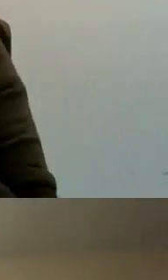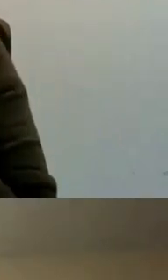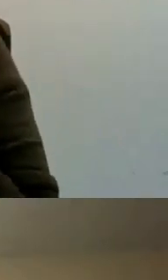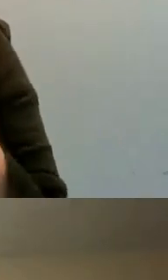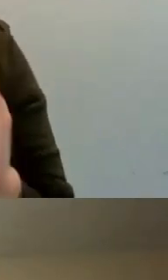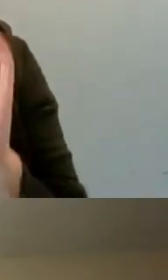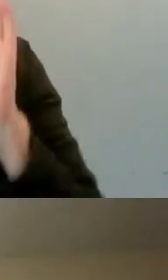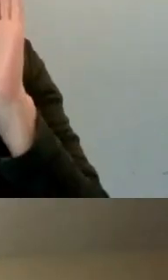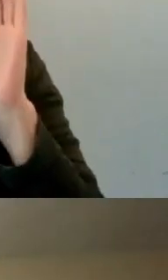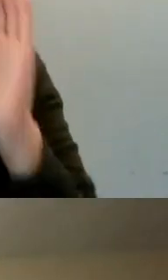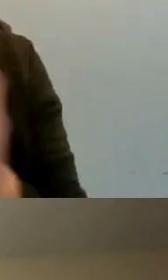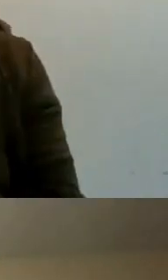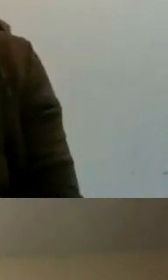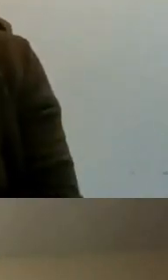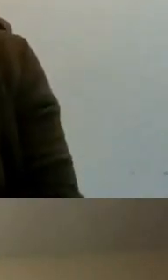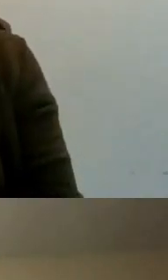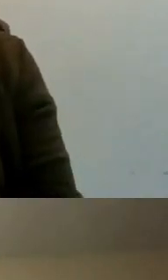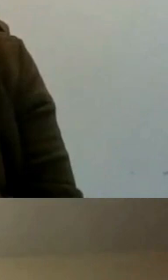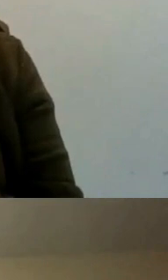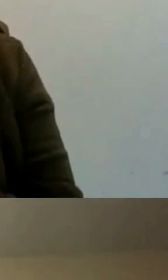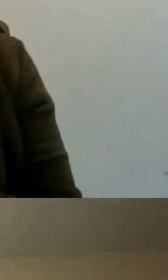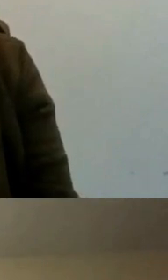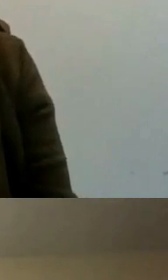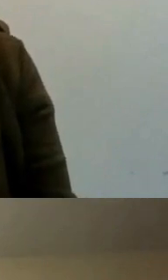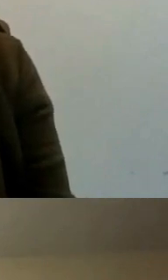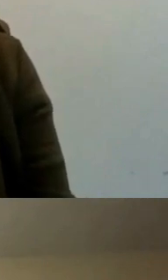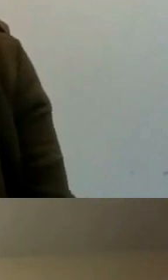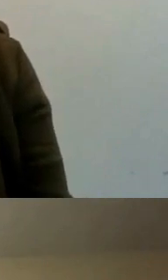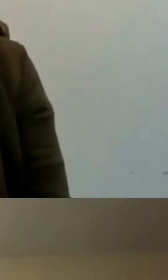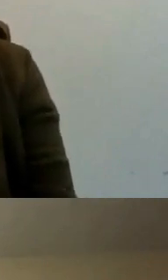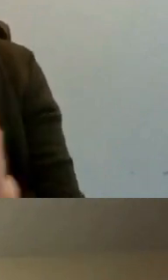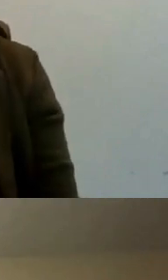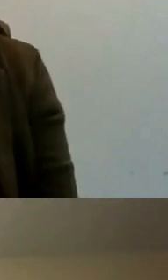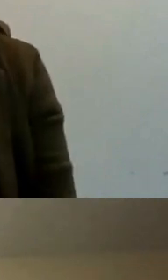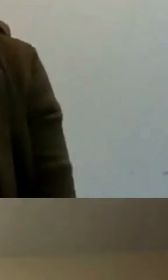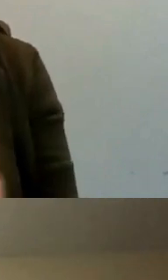and not overlooking these people that so that are so overlooked by many of us so I I love your work